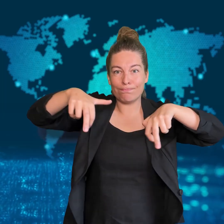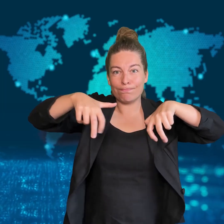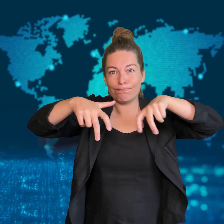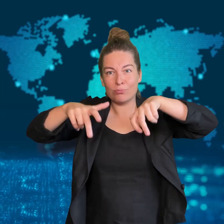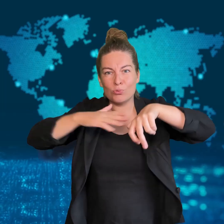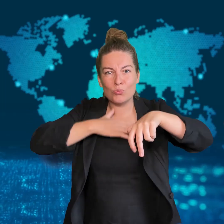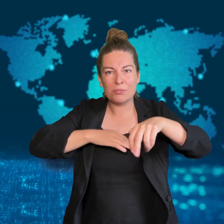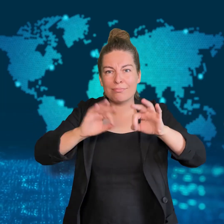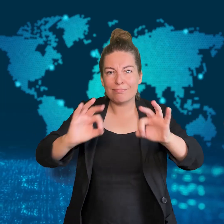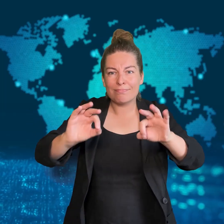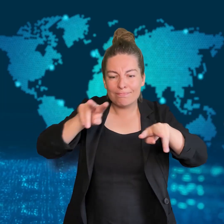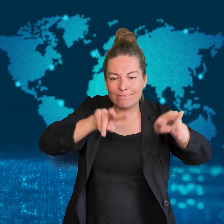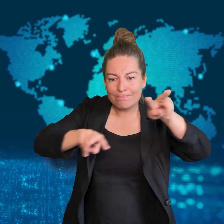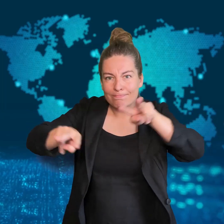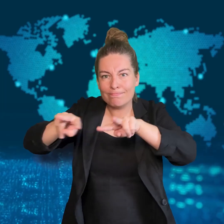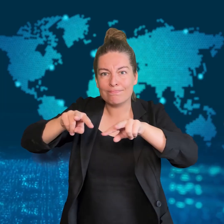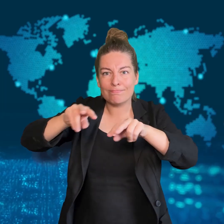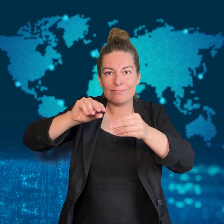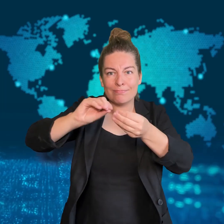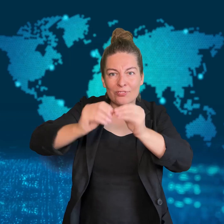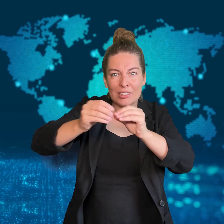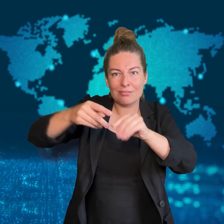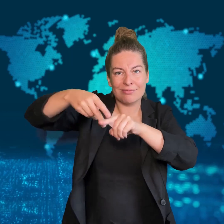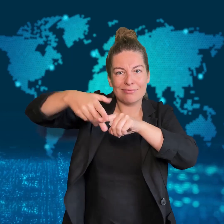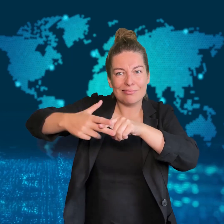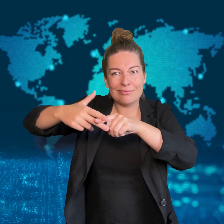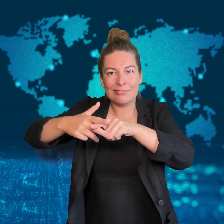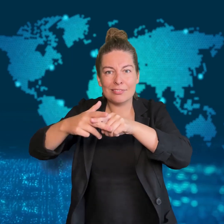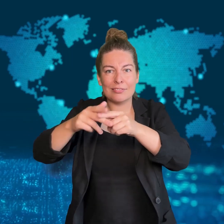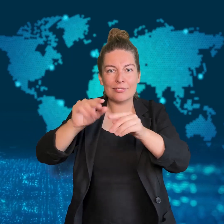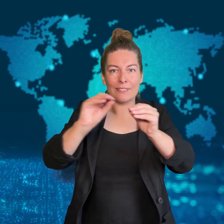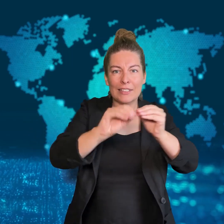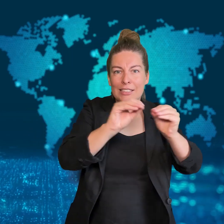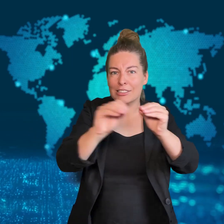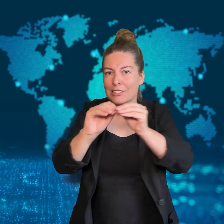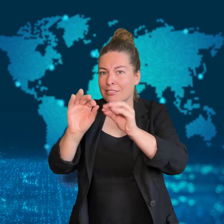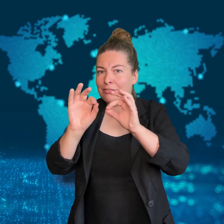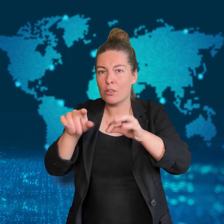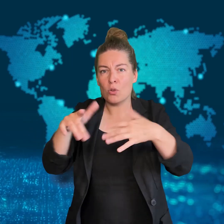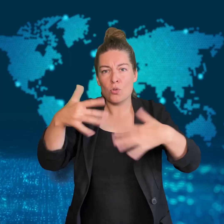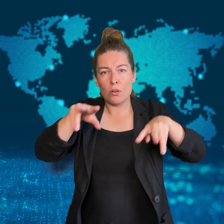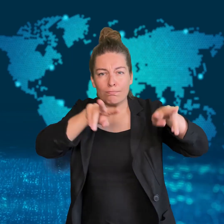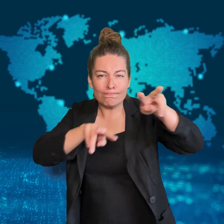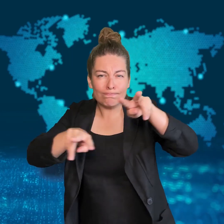The solar arrays track the sun and generate electricity to